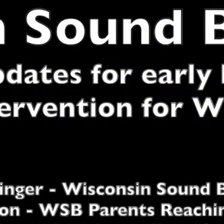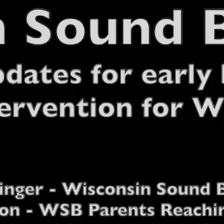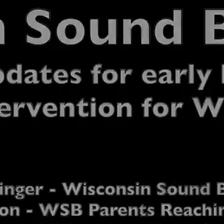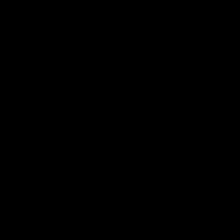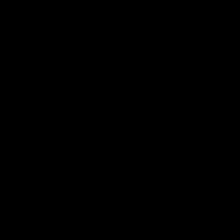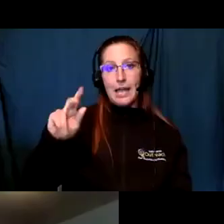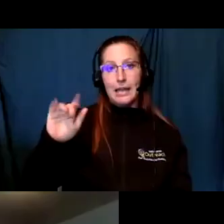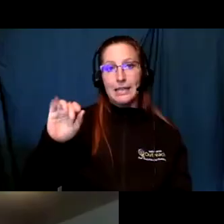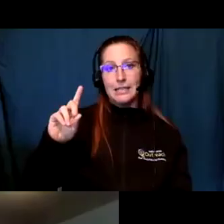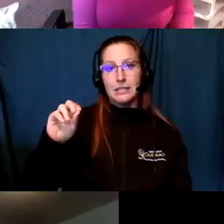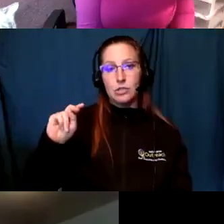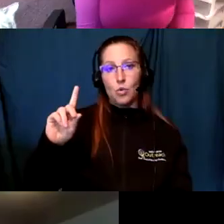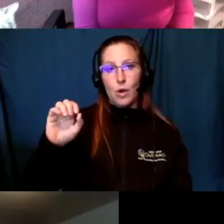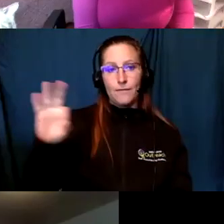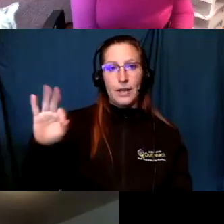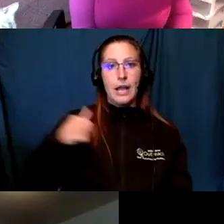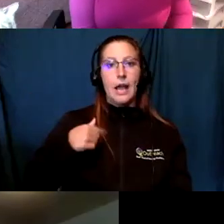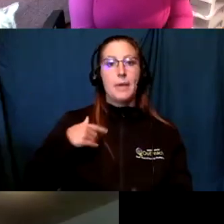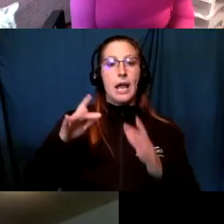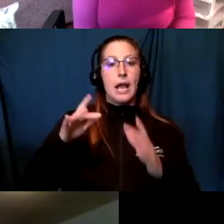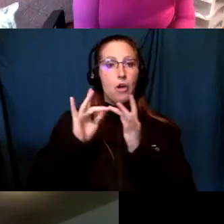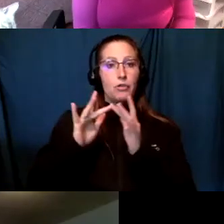Stacie: ...services for the Deaf, Hard of hearing and Deafblind team.